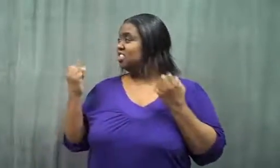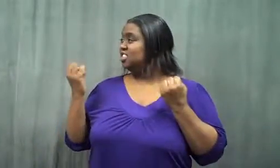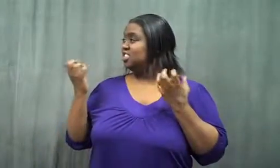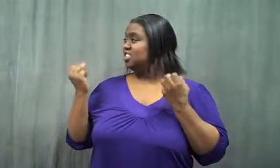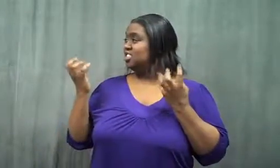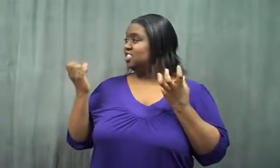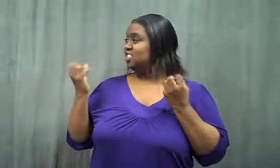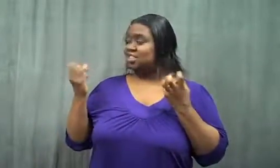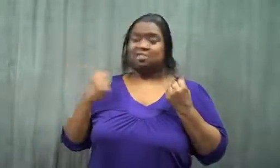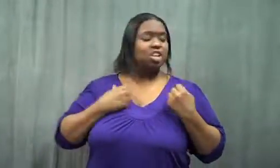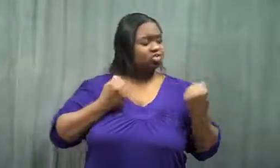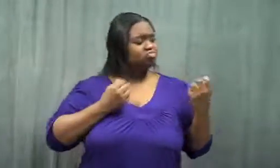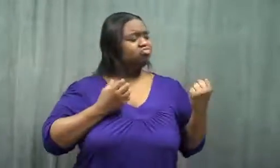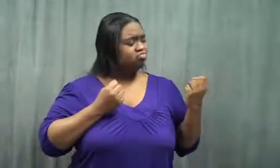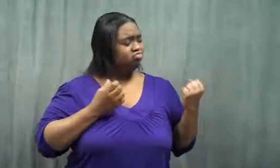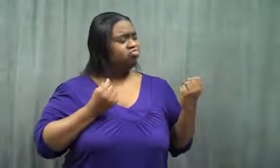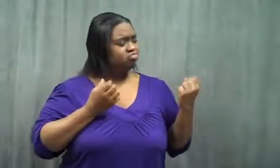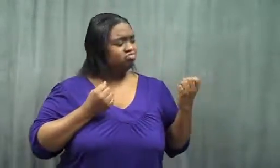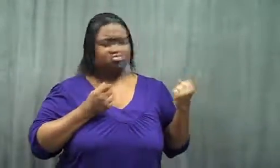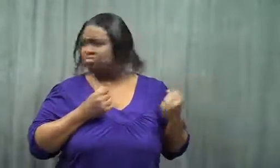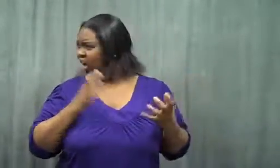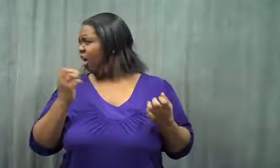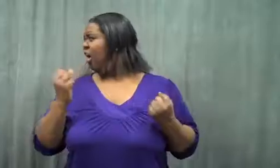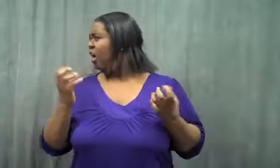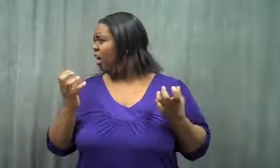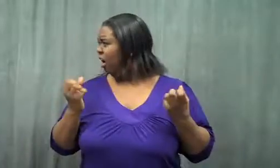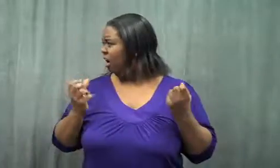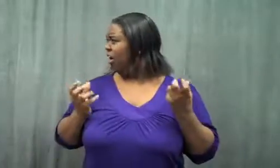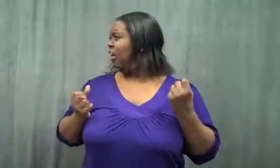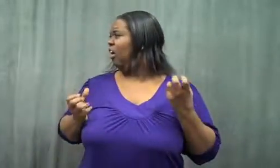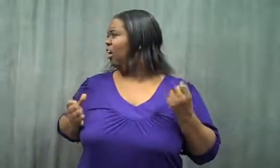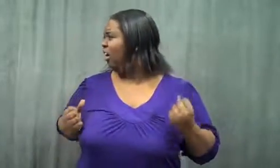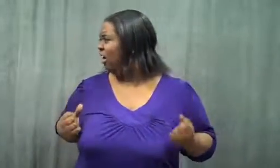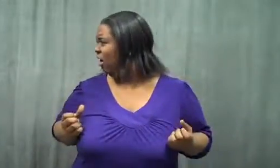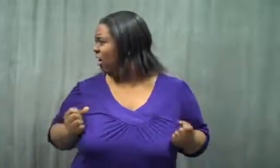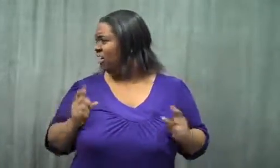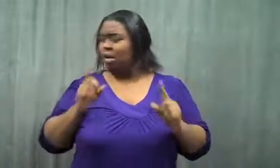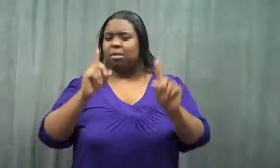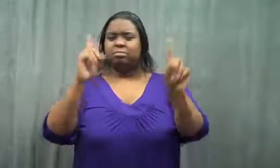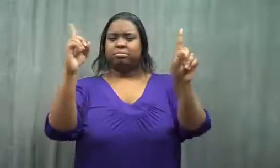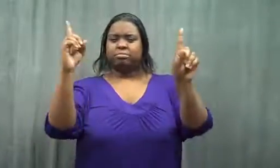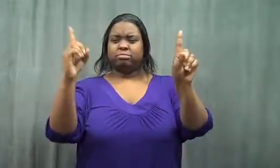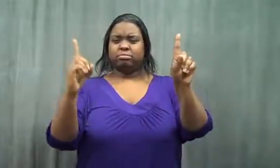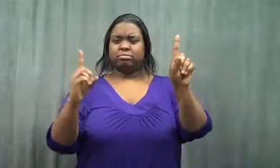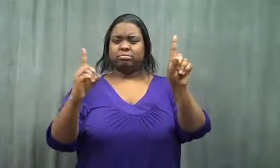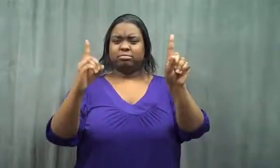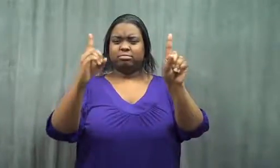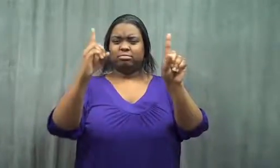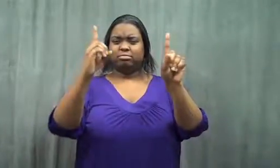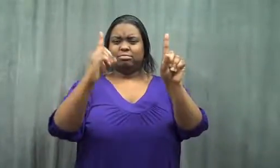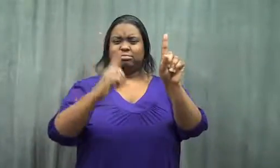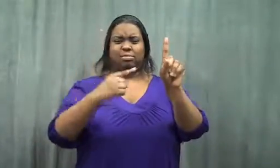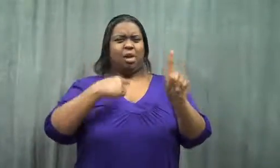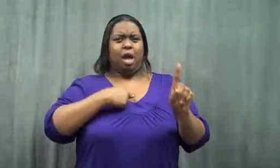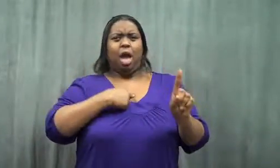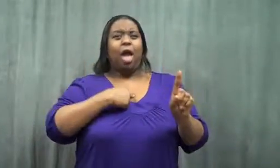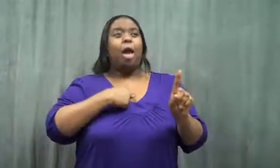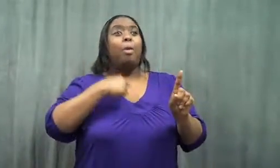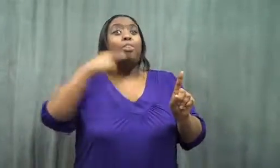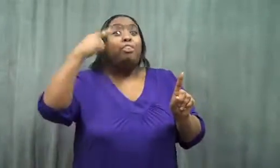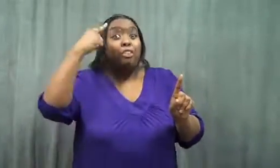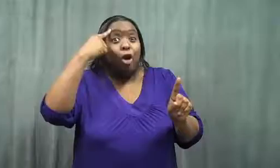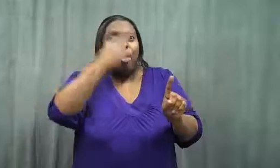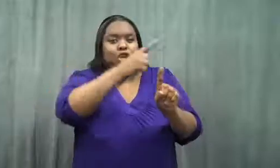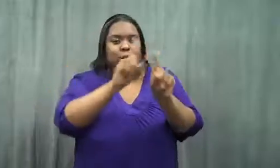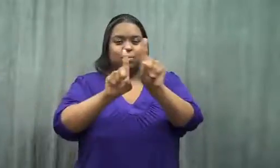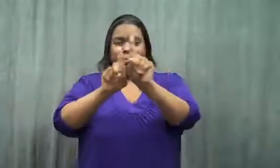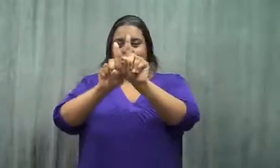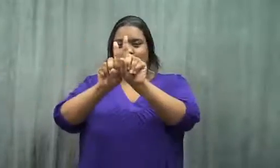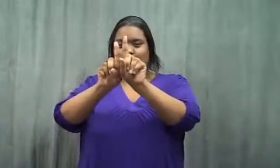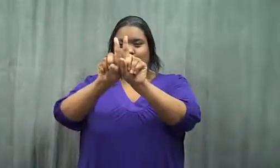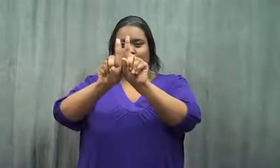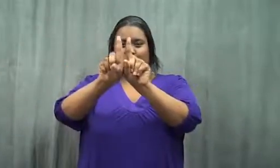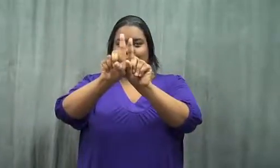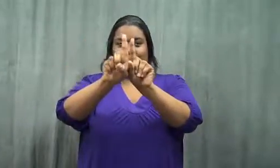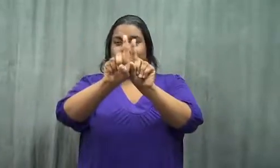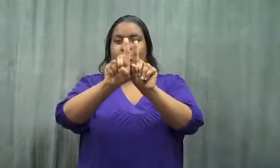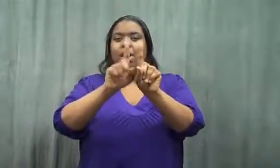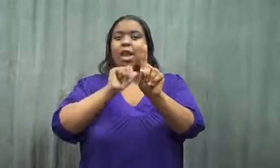We're talking along, and she goes this way. I thought she was going to pass it.